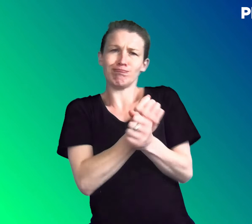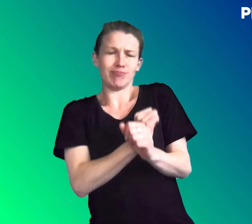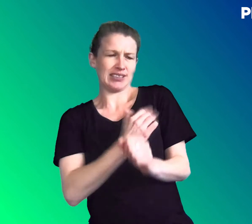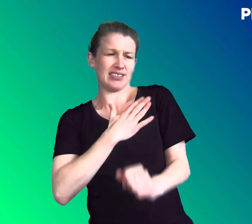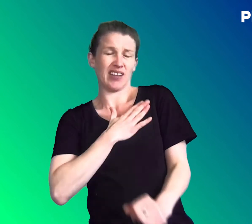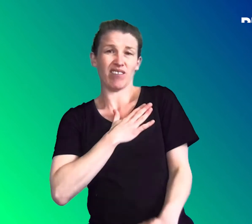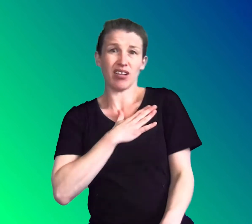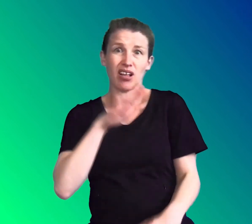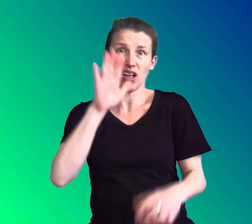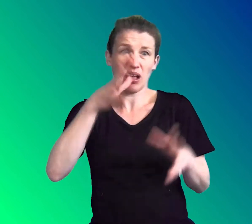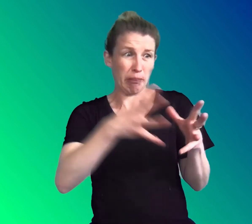or destroy the habitat.